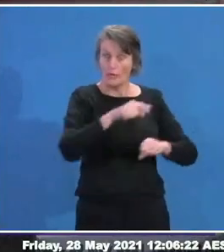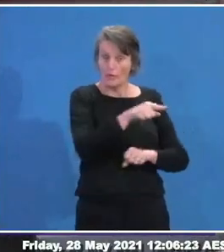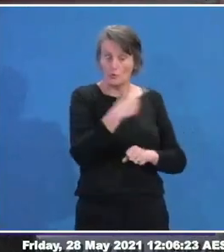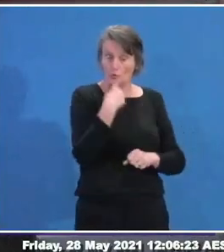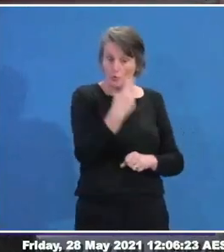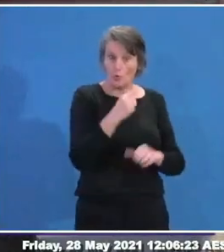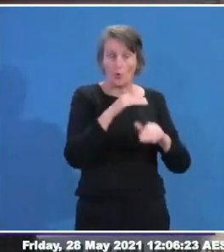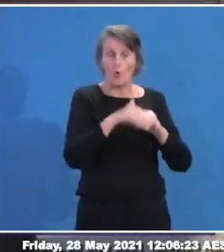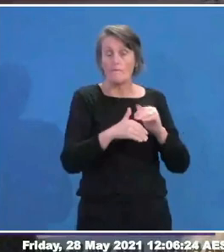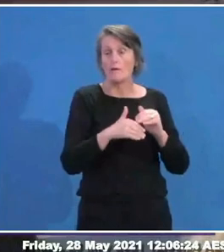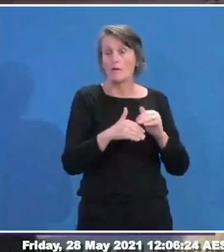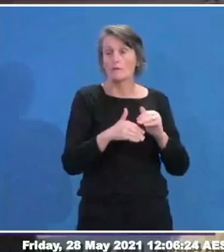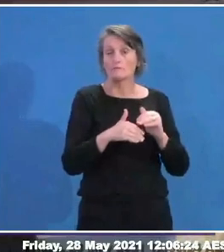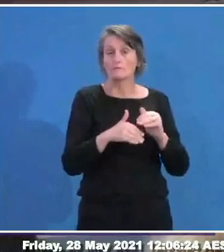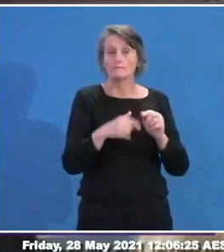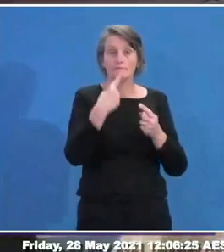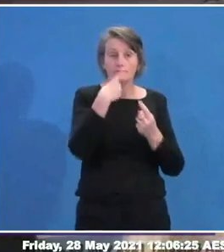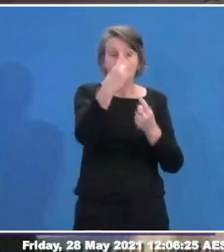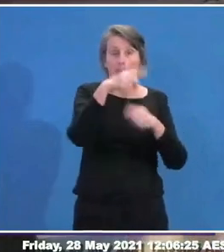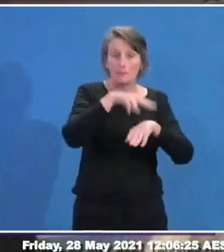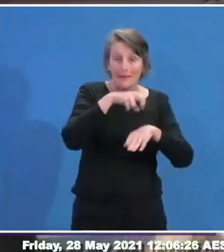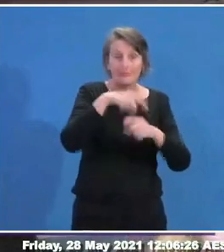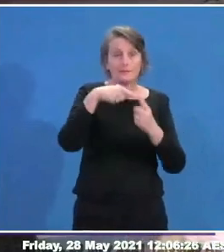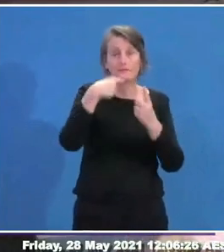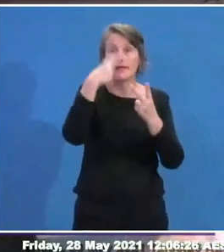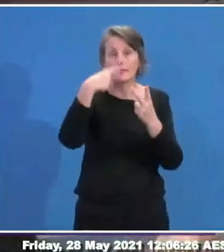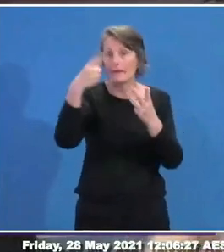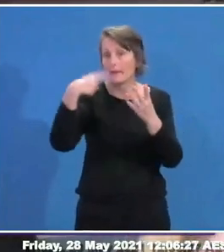reporting to the authorities I've mentioned? Yes.